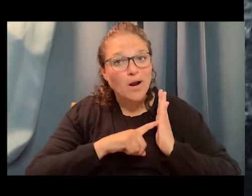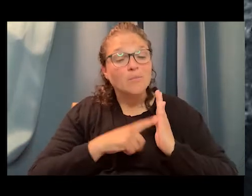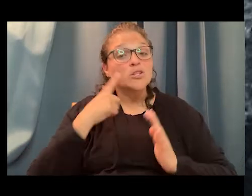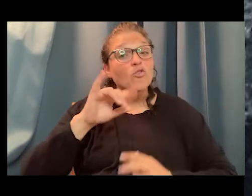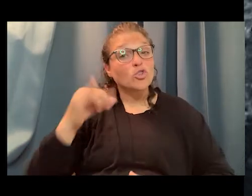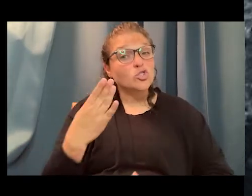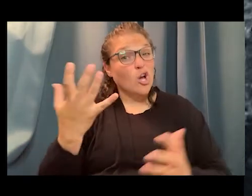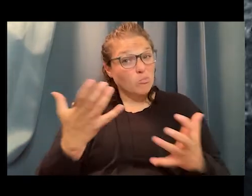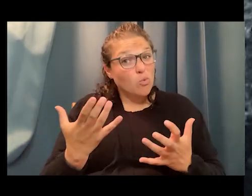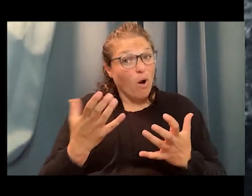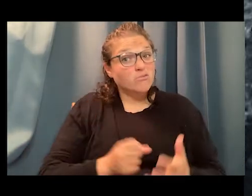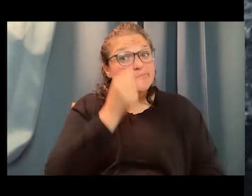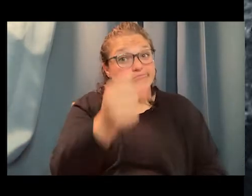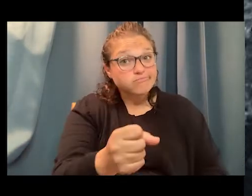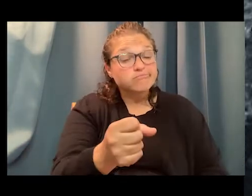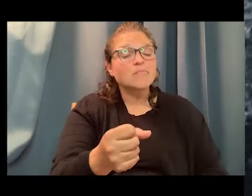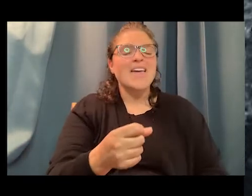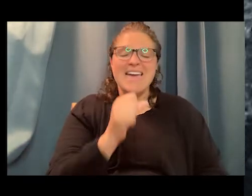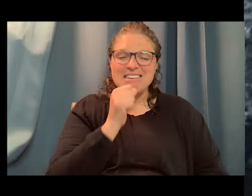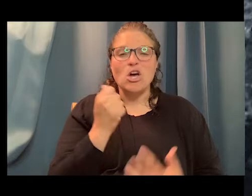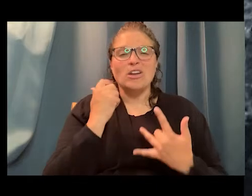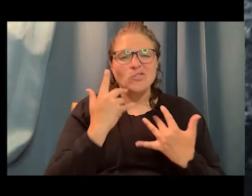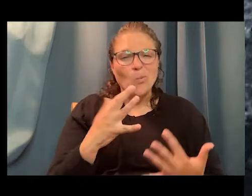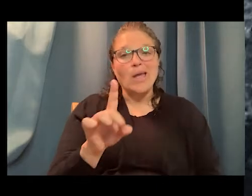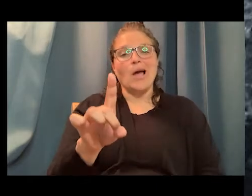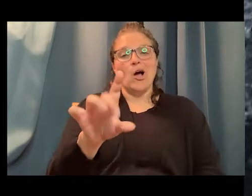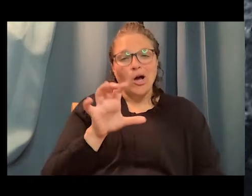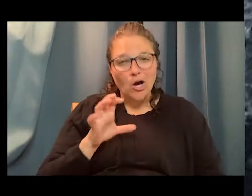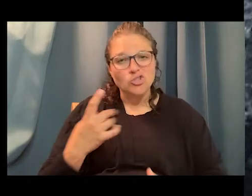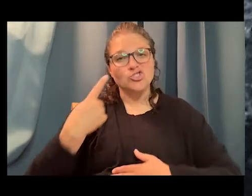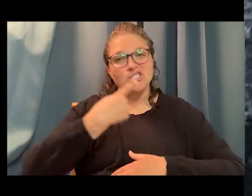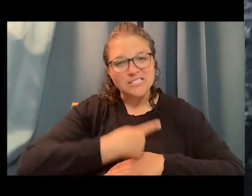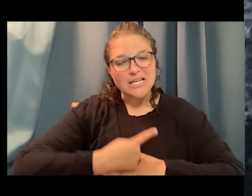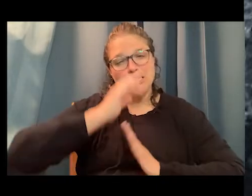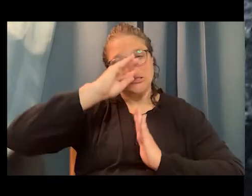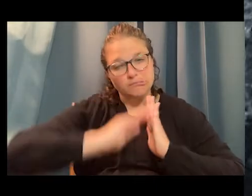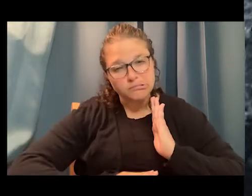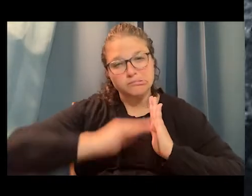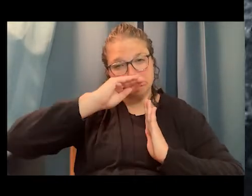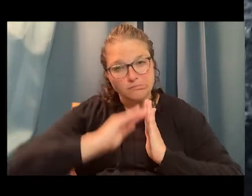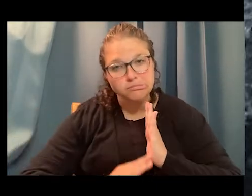want to fill, without going through those one hundred days and reams of paperwork.